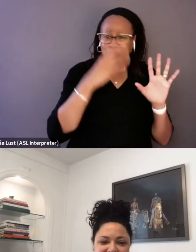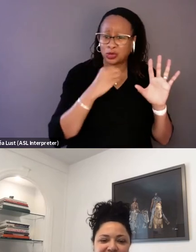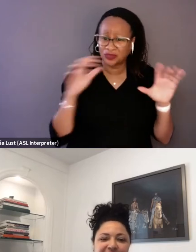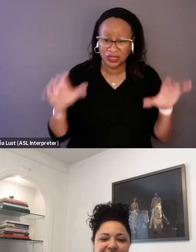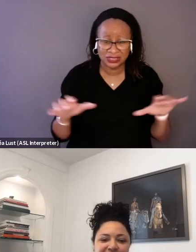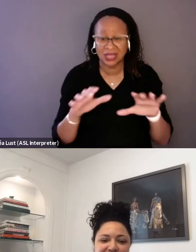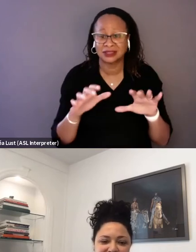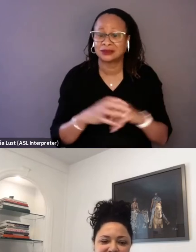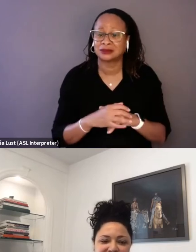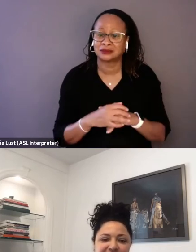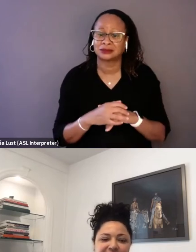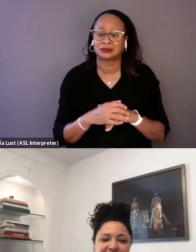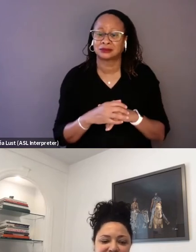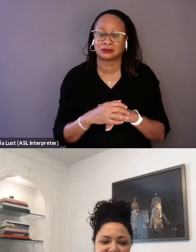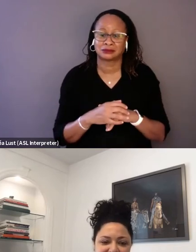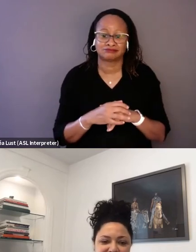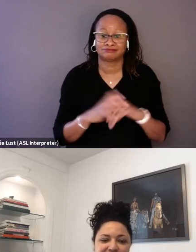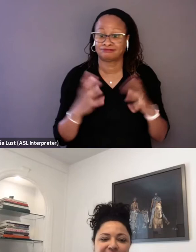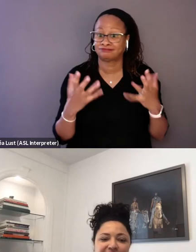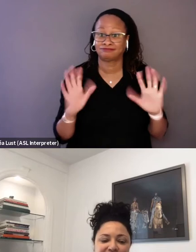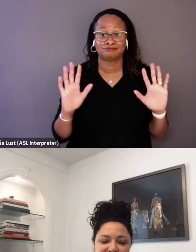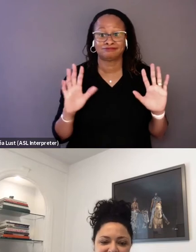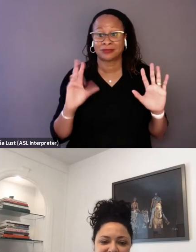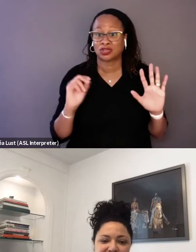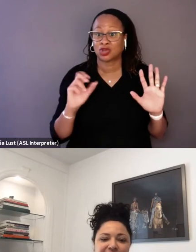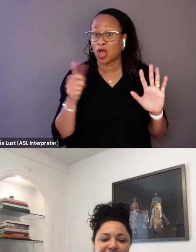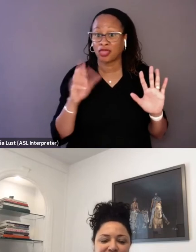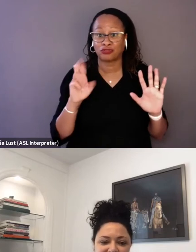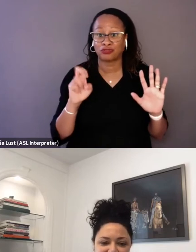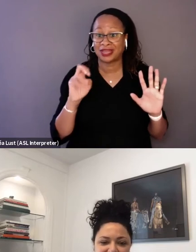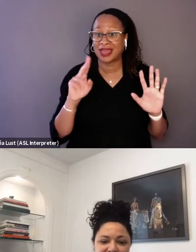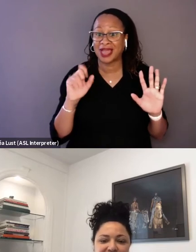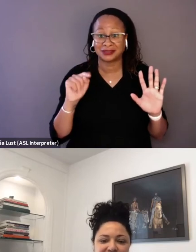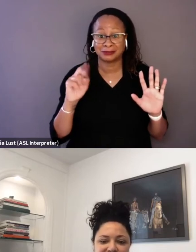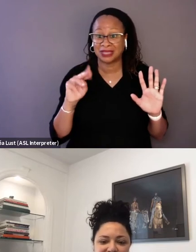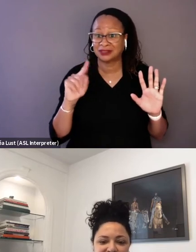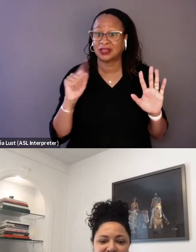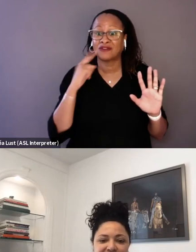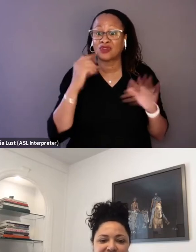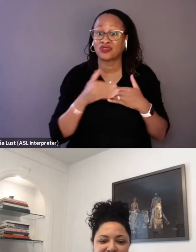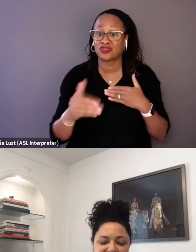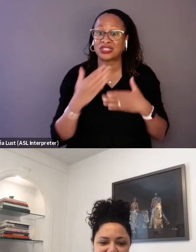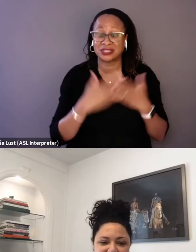but, no that's it, there's no other reenactments for the rest of the series. You know, the animation